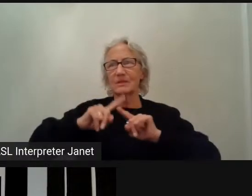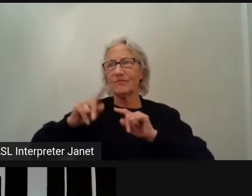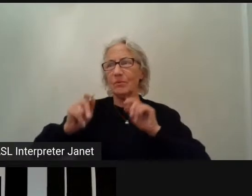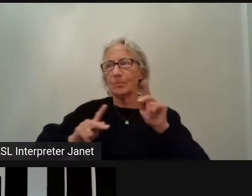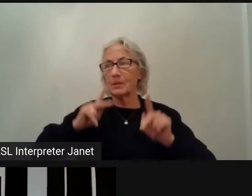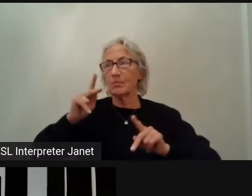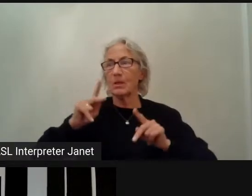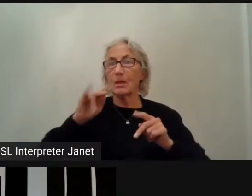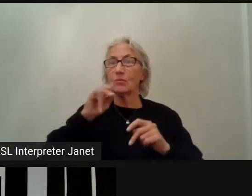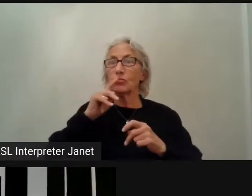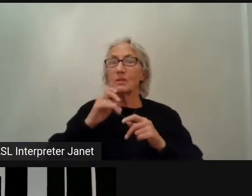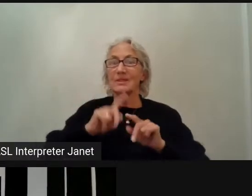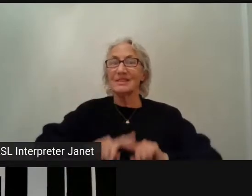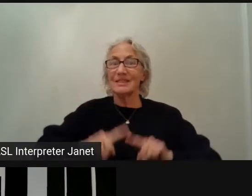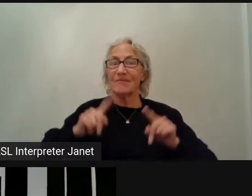Anna Ingeborg Linnet: I think it is really important that you